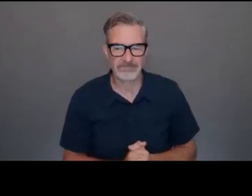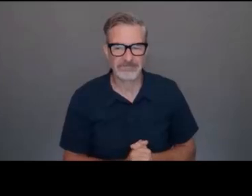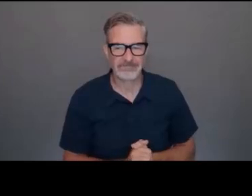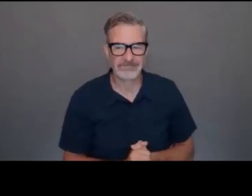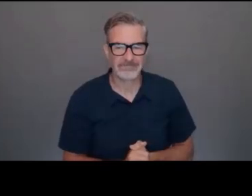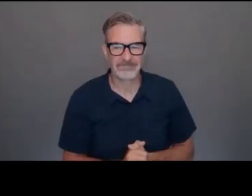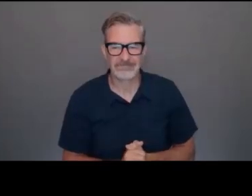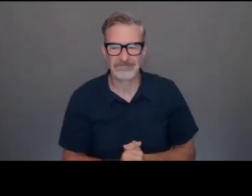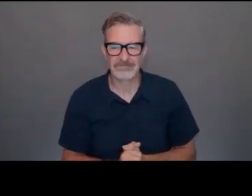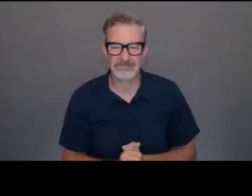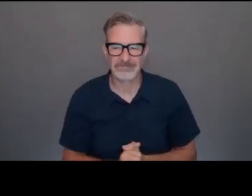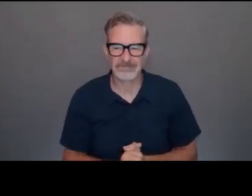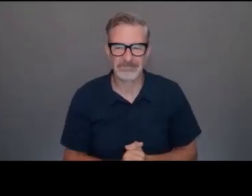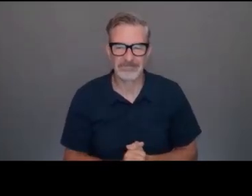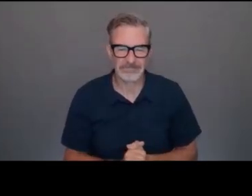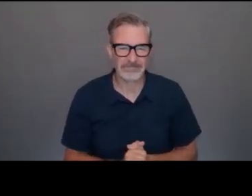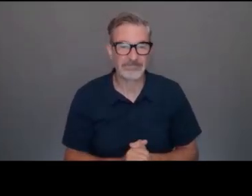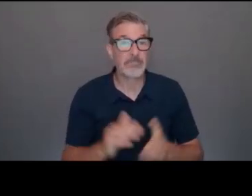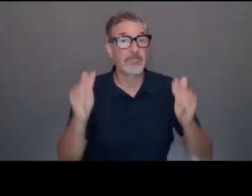Eligibility - who can apply?